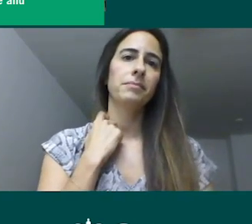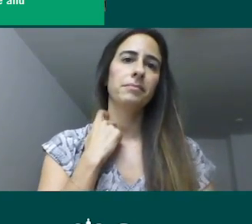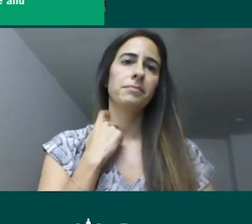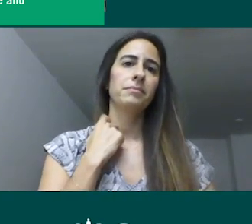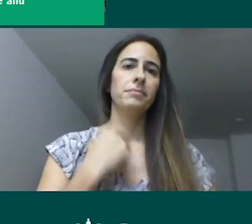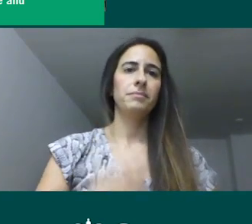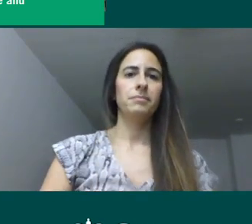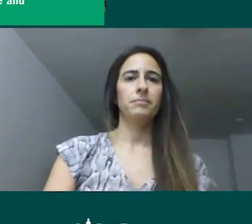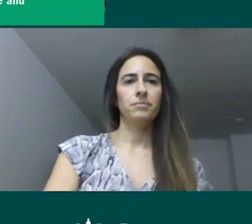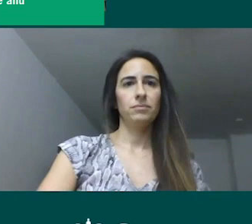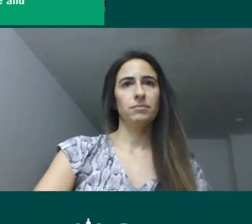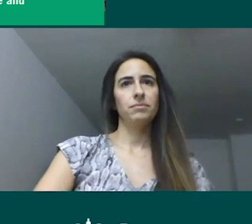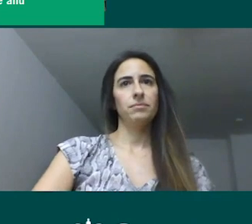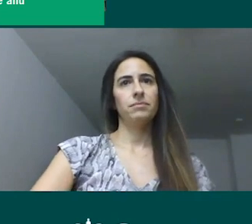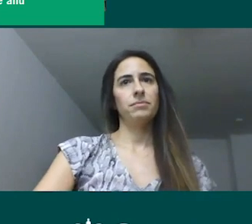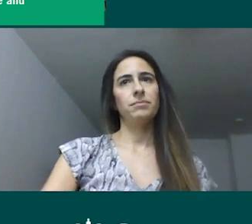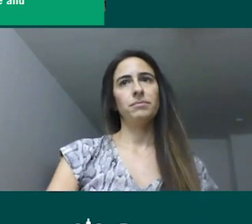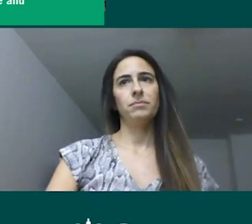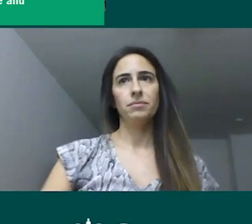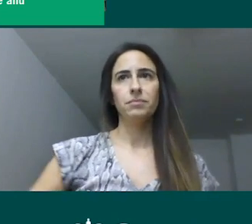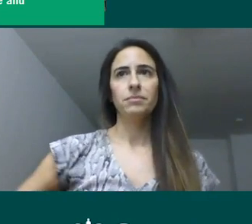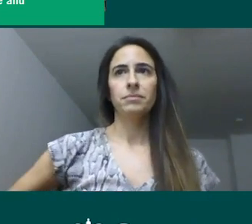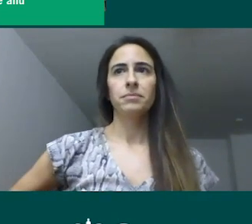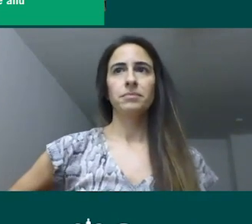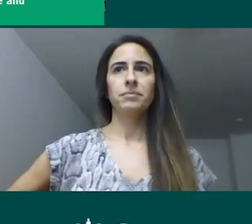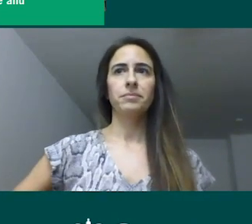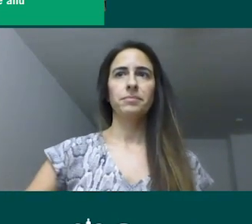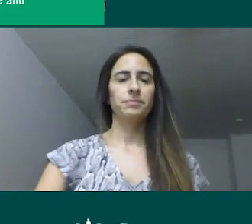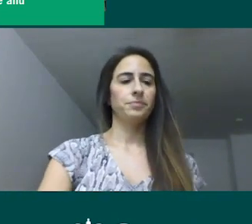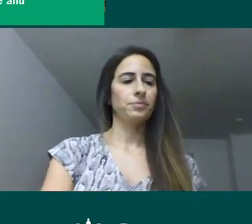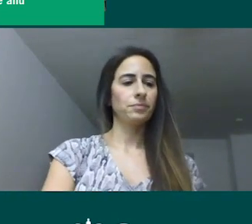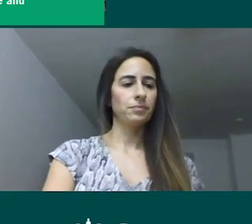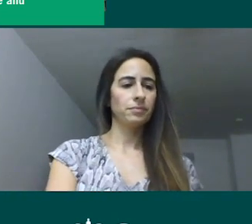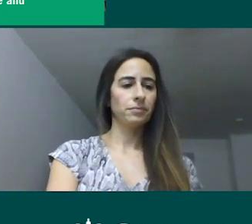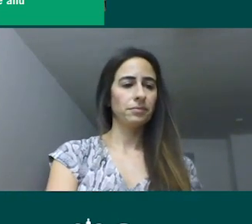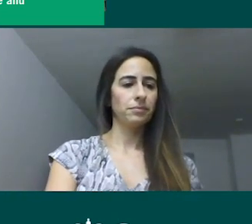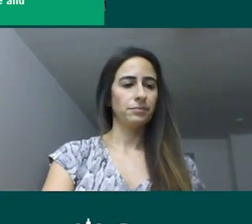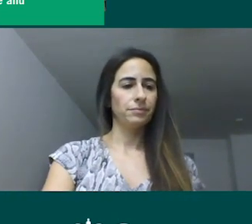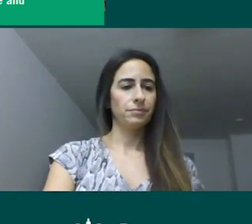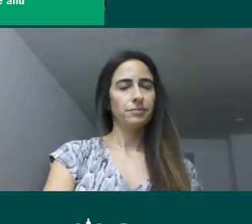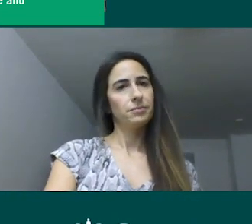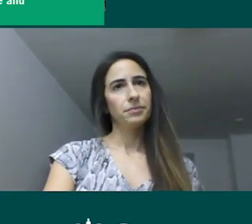because it is such a pivotal role. And I think not every person actually has the opportunity